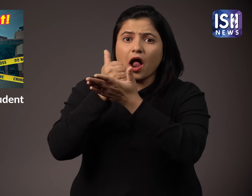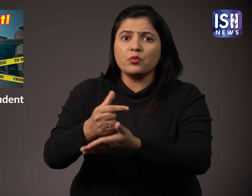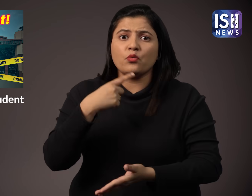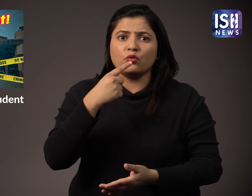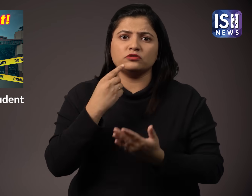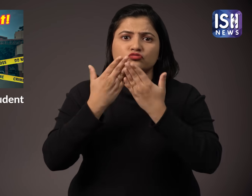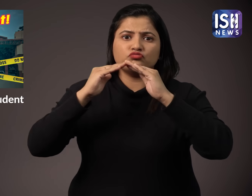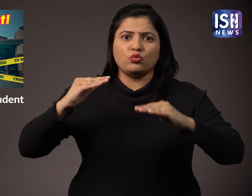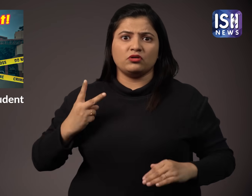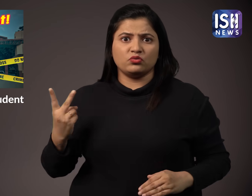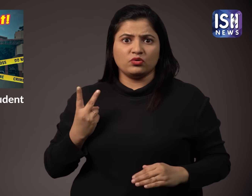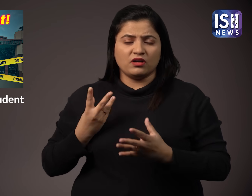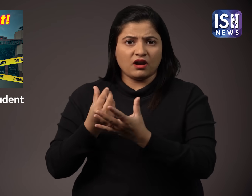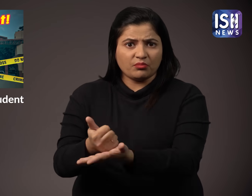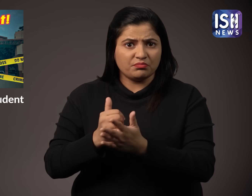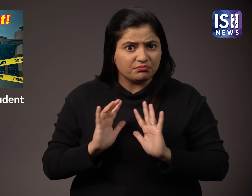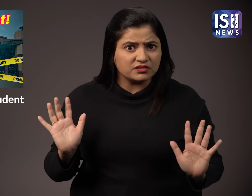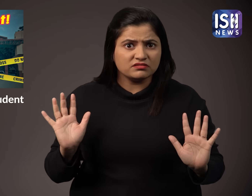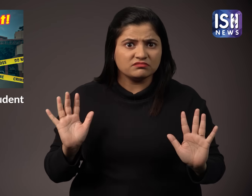Students were the ones who accompanied him in the ambulance.